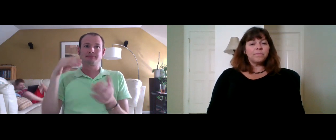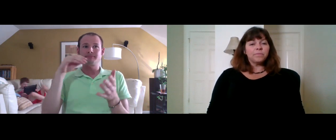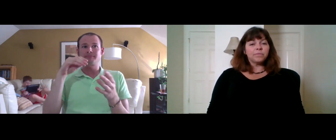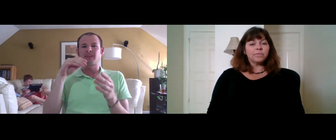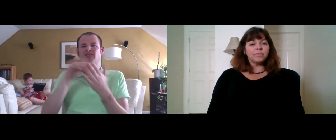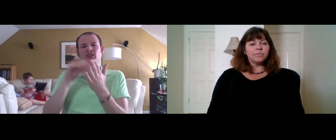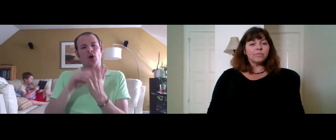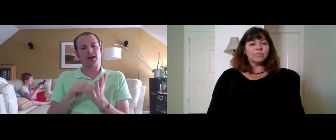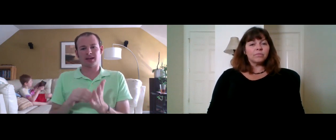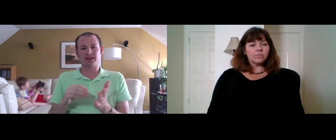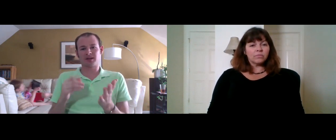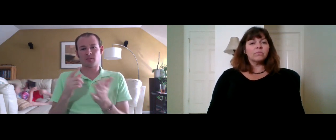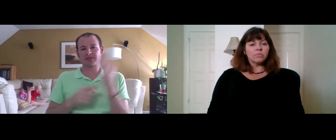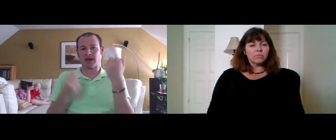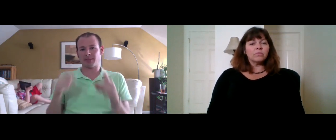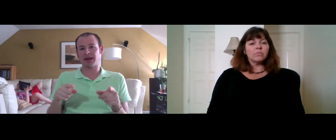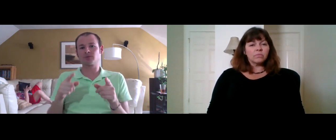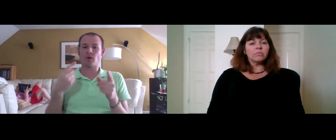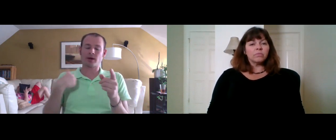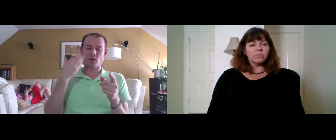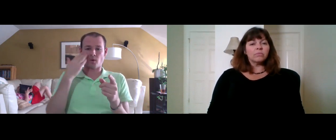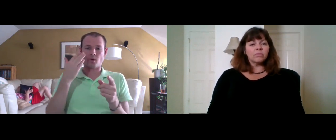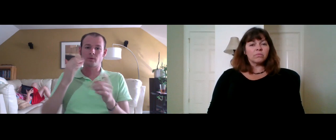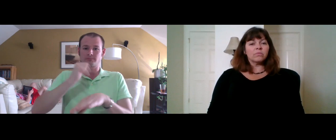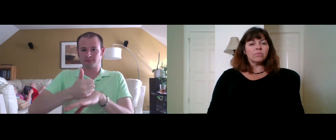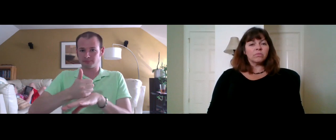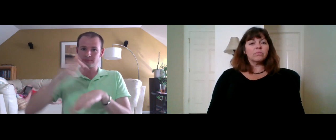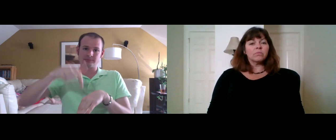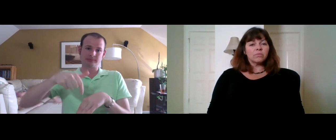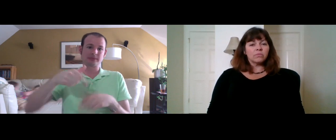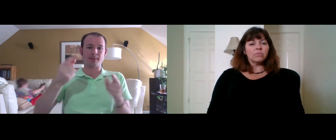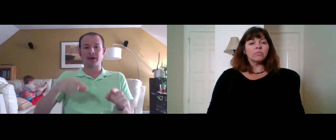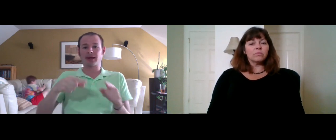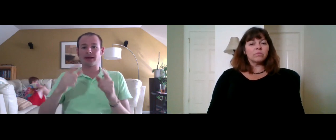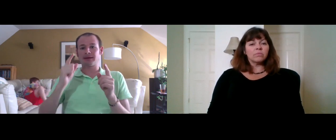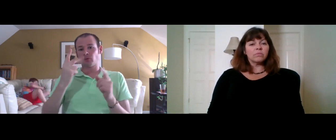All kinds of data I record what's happening